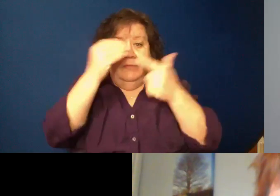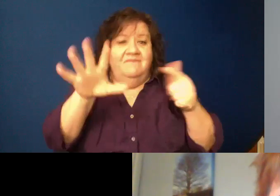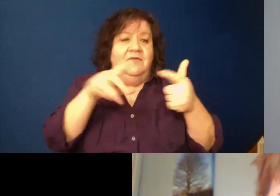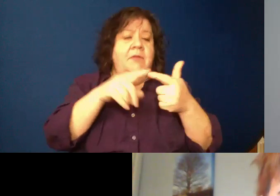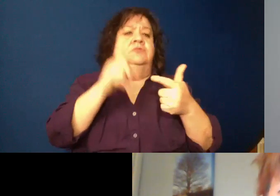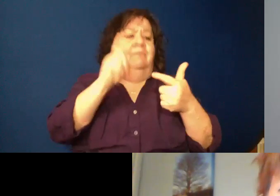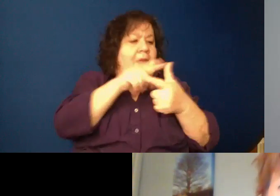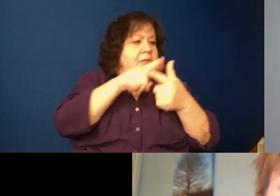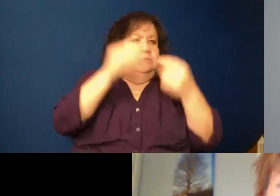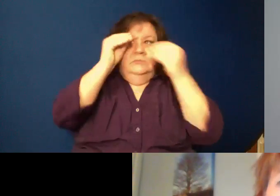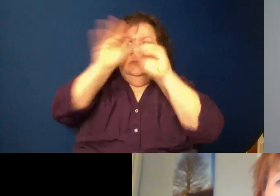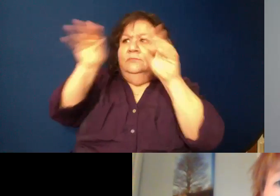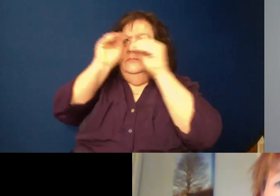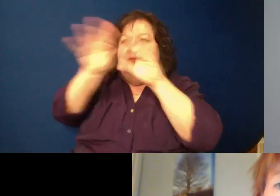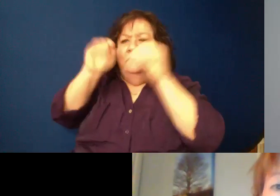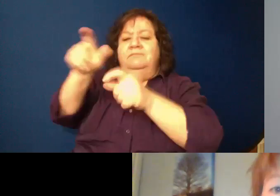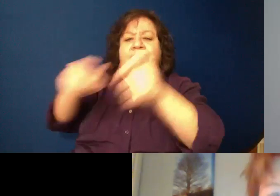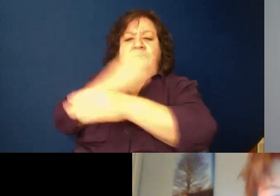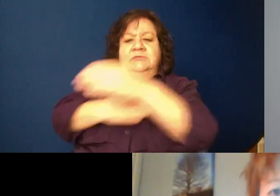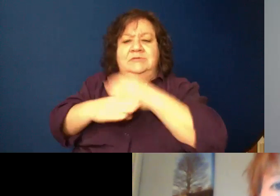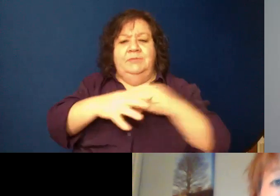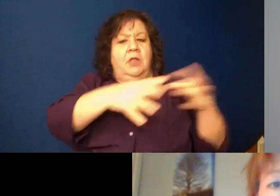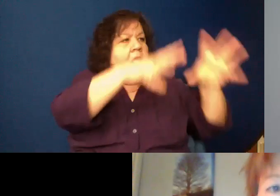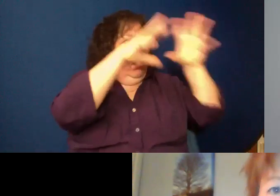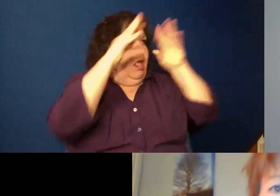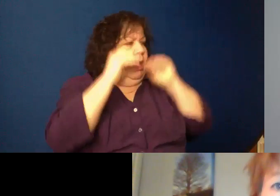what is um what is the vaccination how will the process be